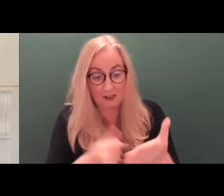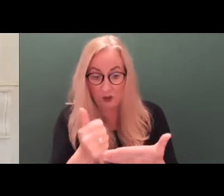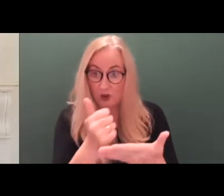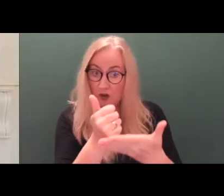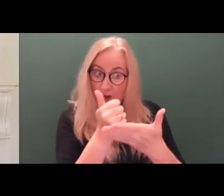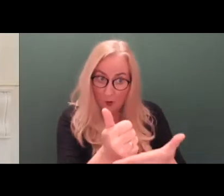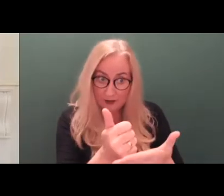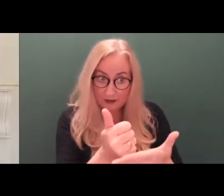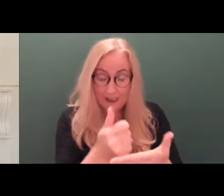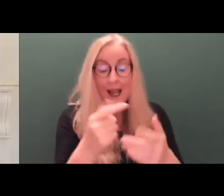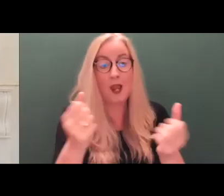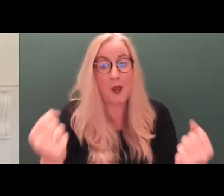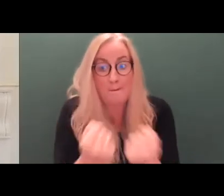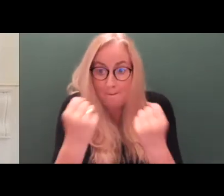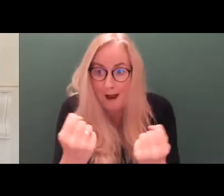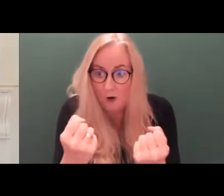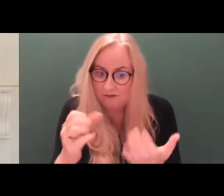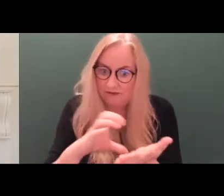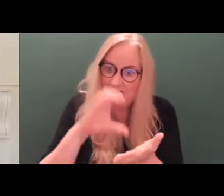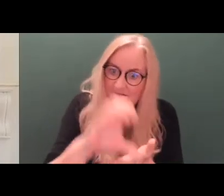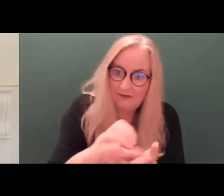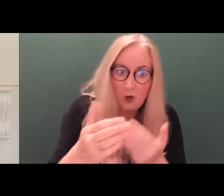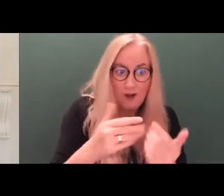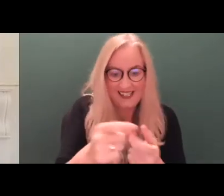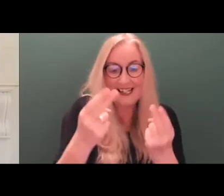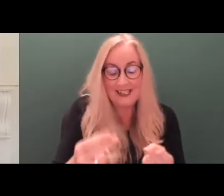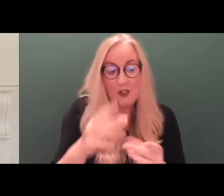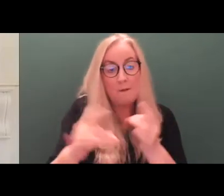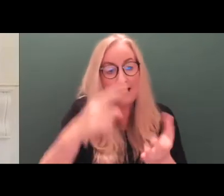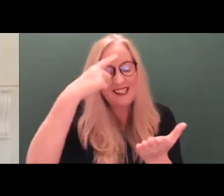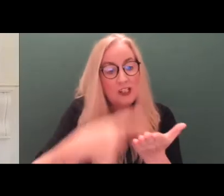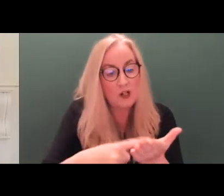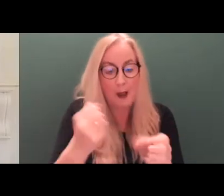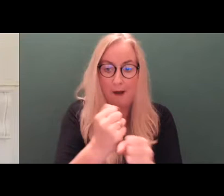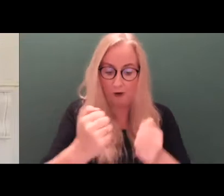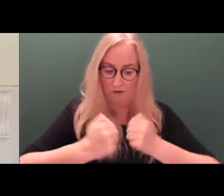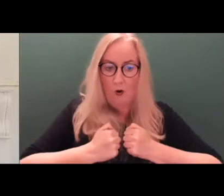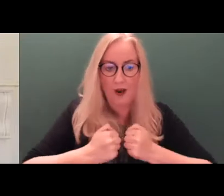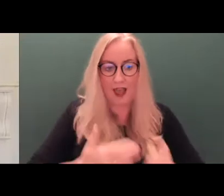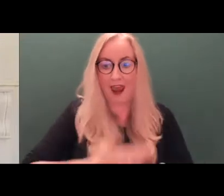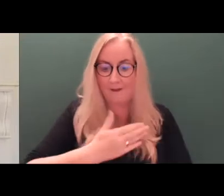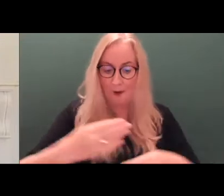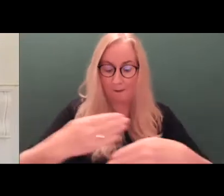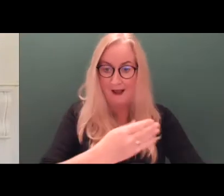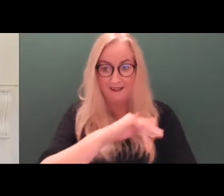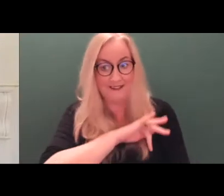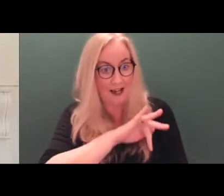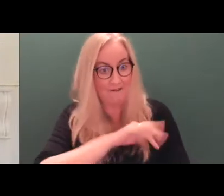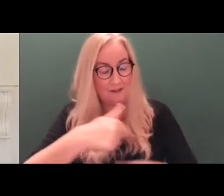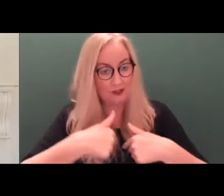empowerment that they need to make decisions about their lives by themselves. We are honoured to